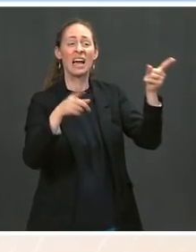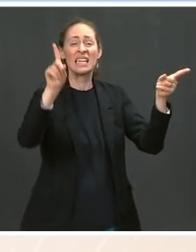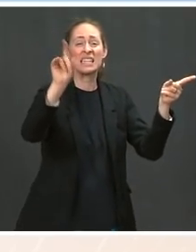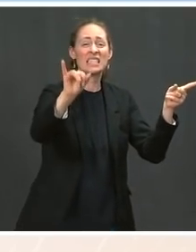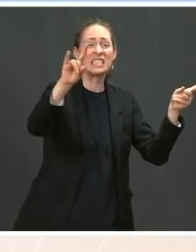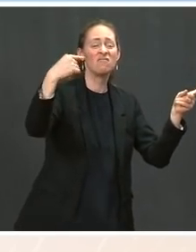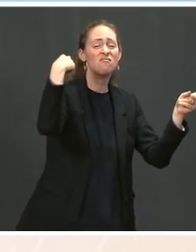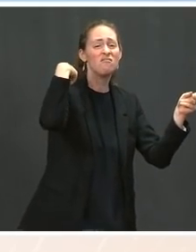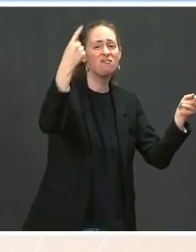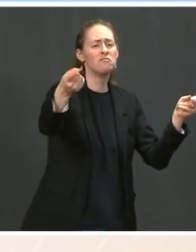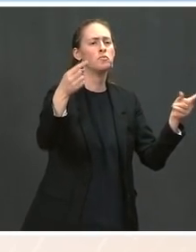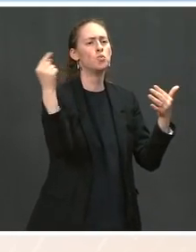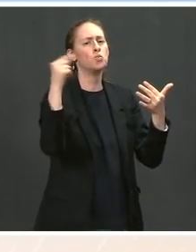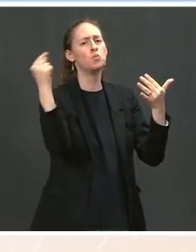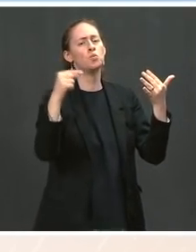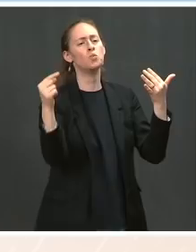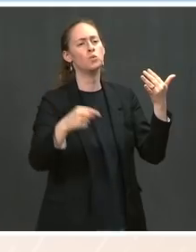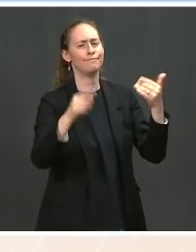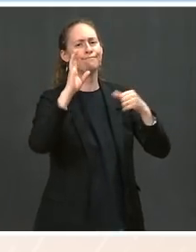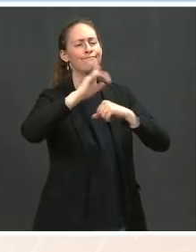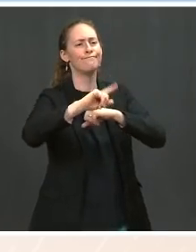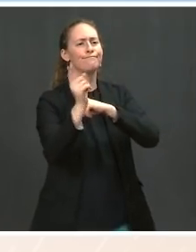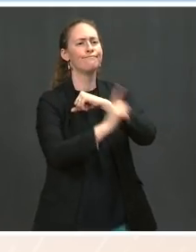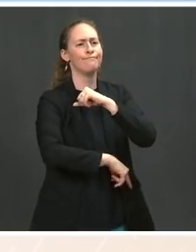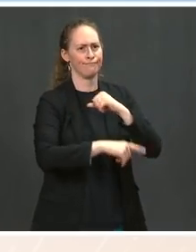over the past several months, back into last year.